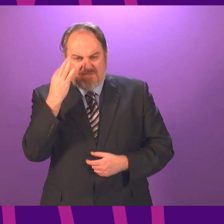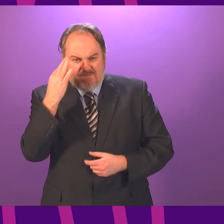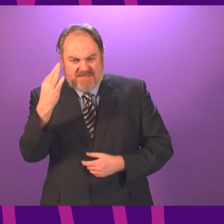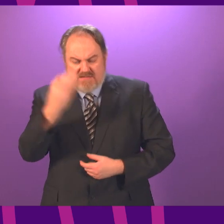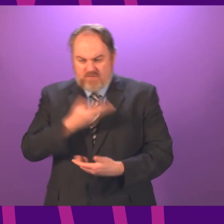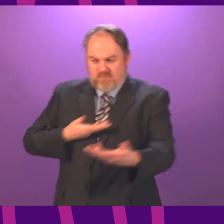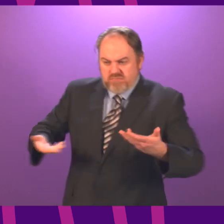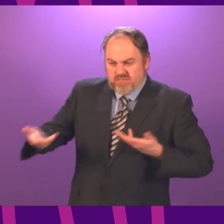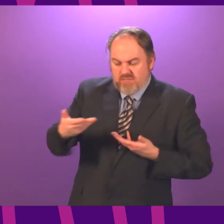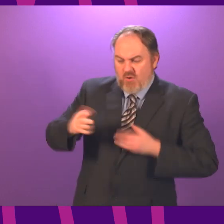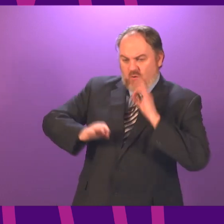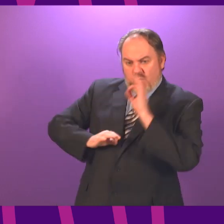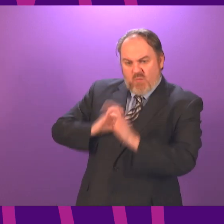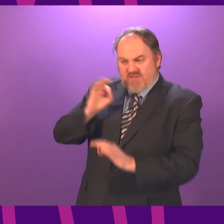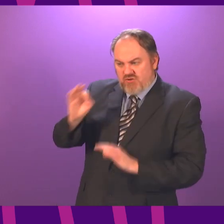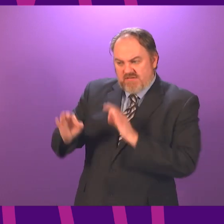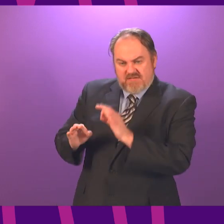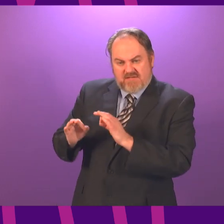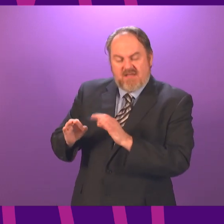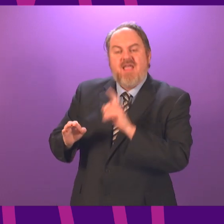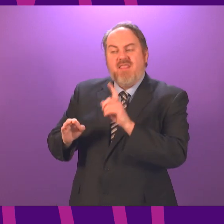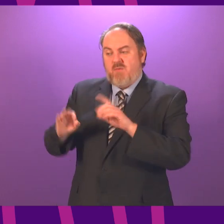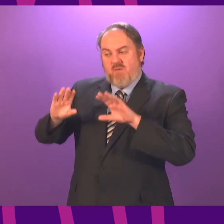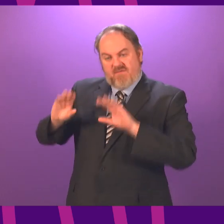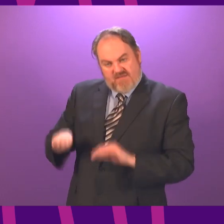after which we will move on to the next item of business.